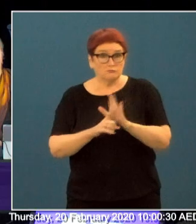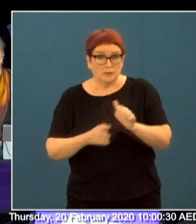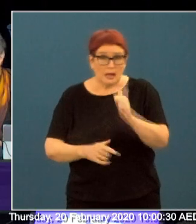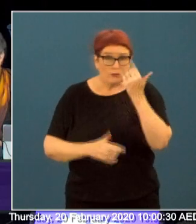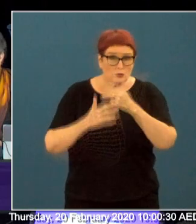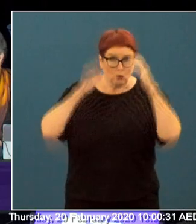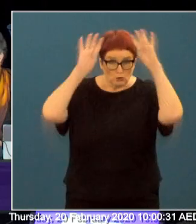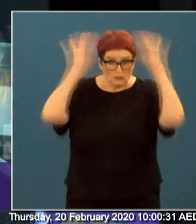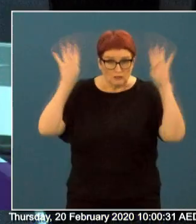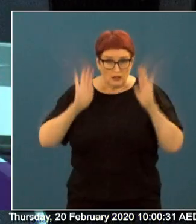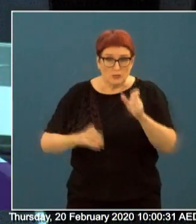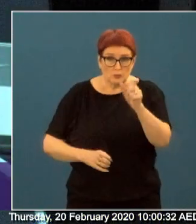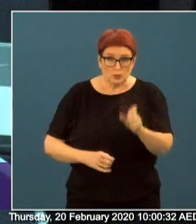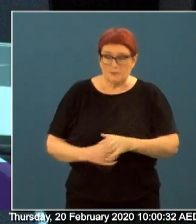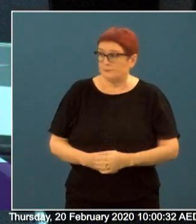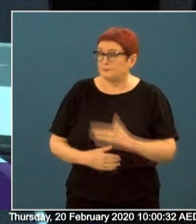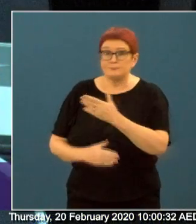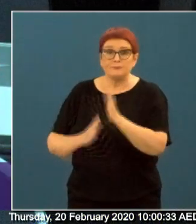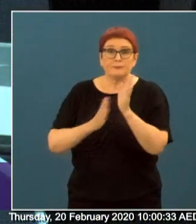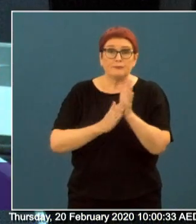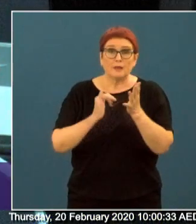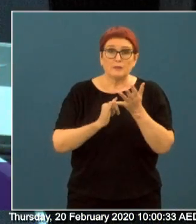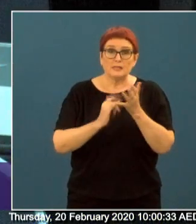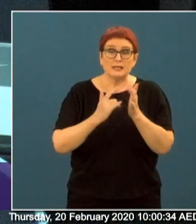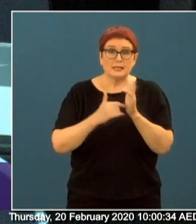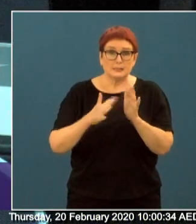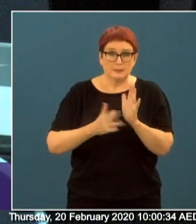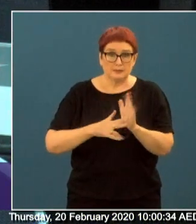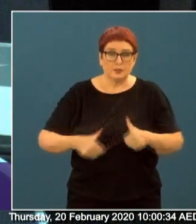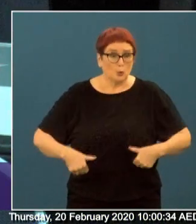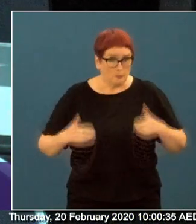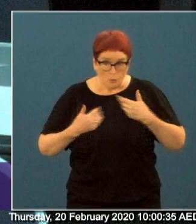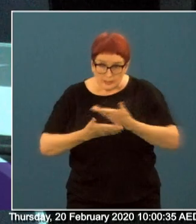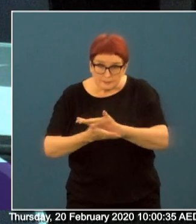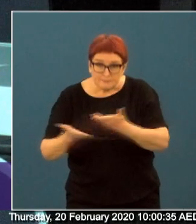Good morning, Commissioners. And good morning to those attending the hearing this morning and also watching.